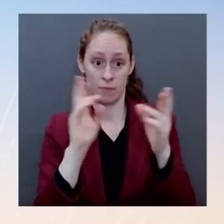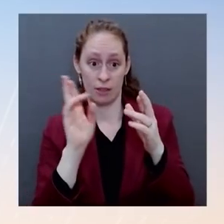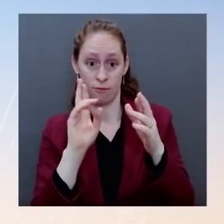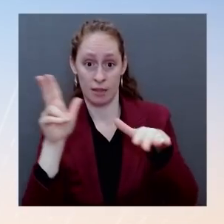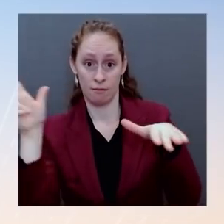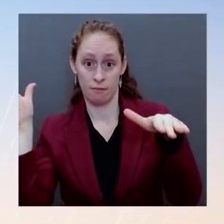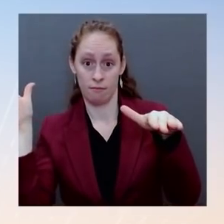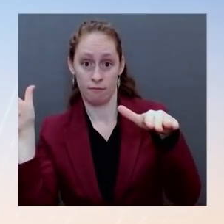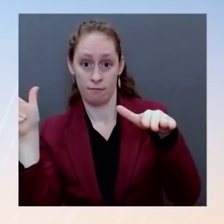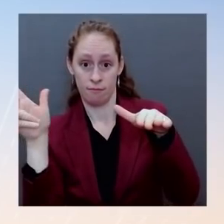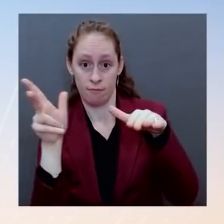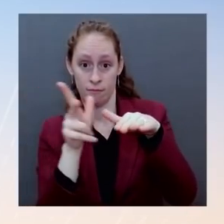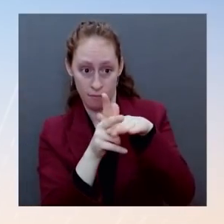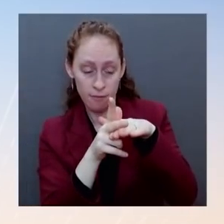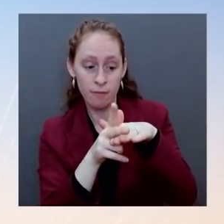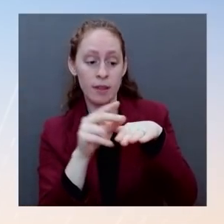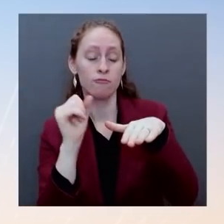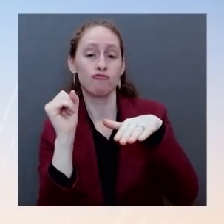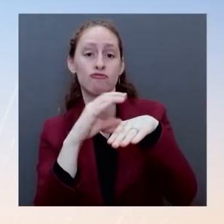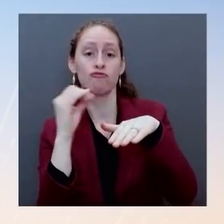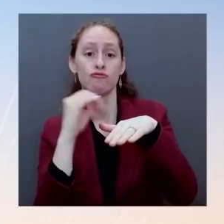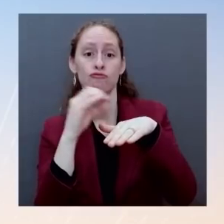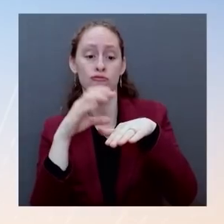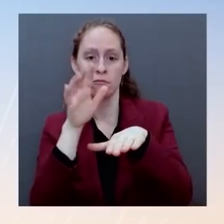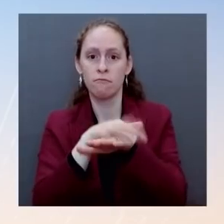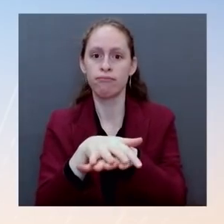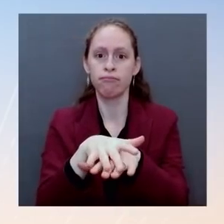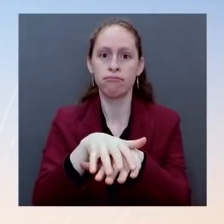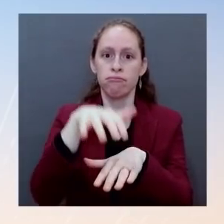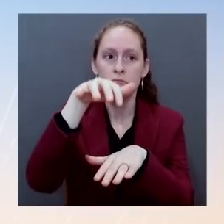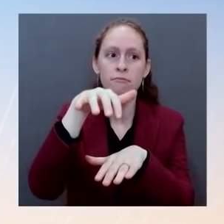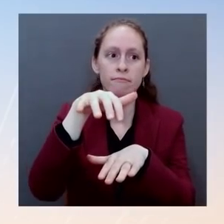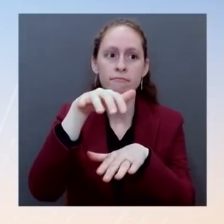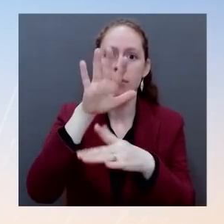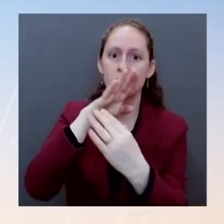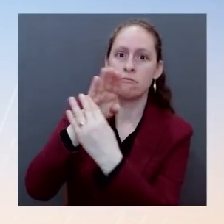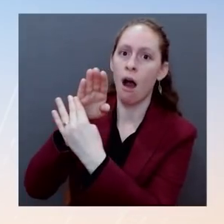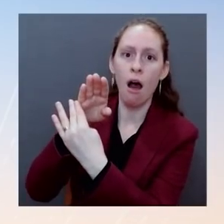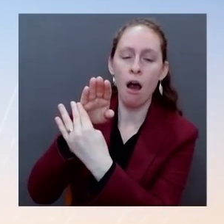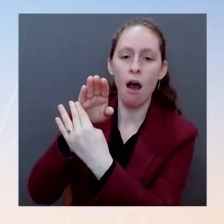We've taken steps at the Port of Savannah to open multiple ports, and we've seen real progress there --